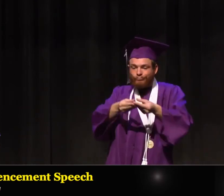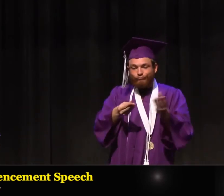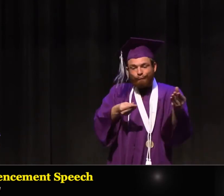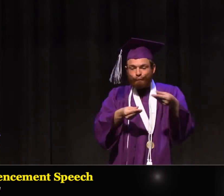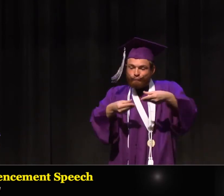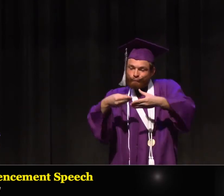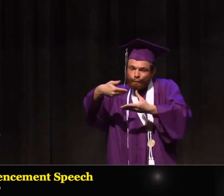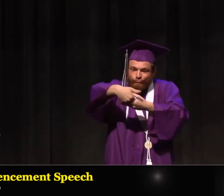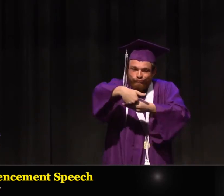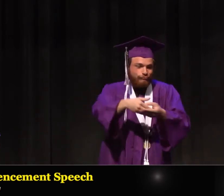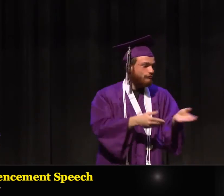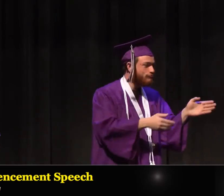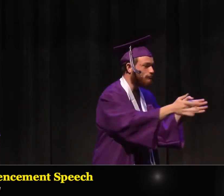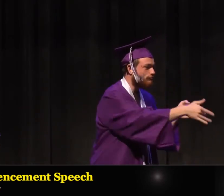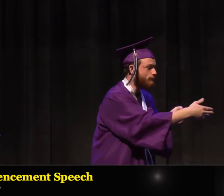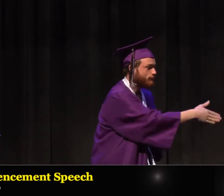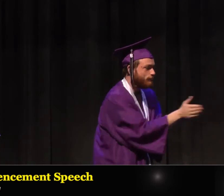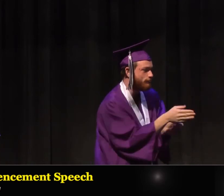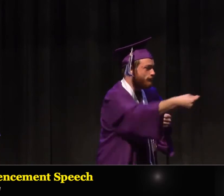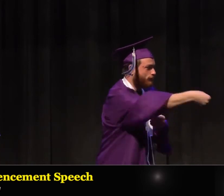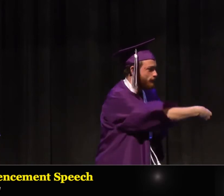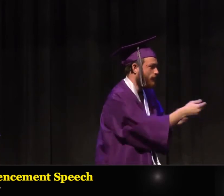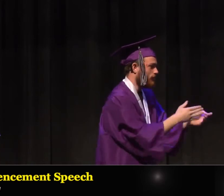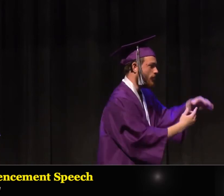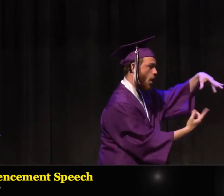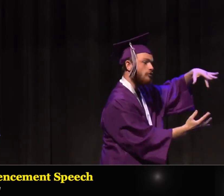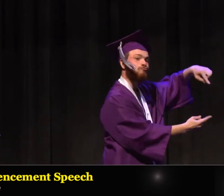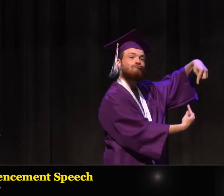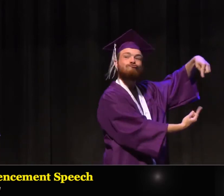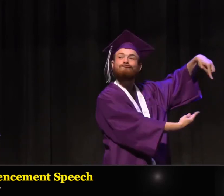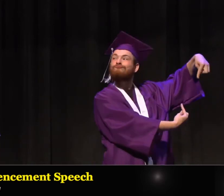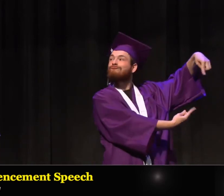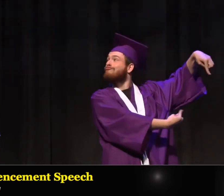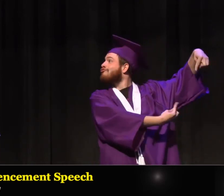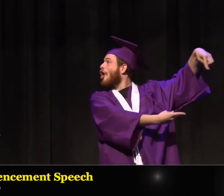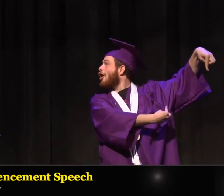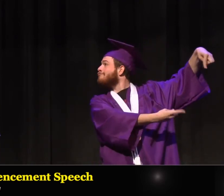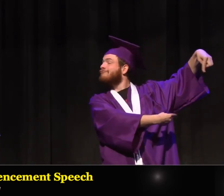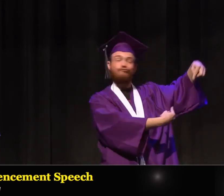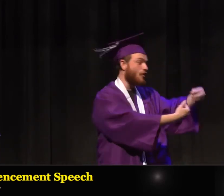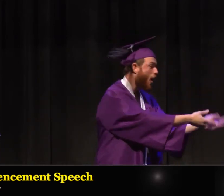and I know how to get that hot pocket cooked into the microwave